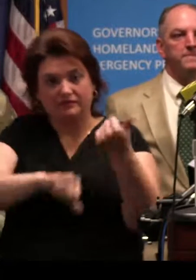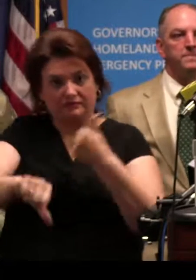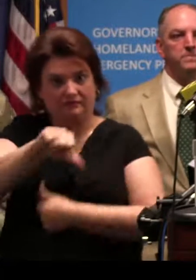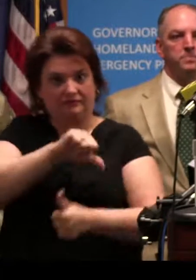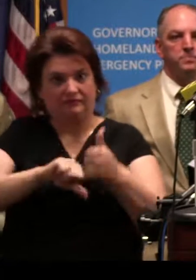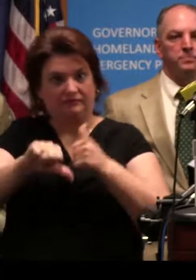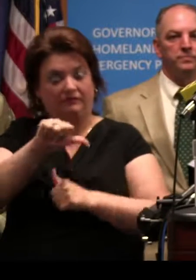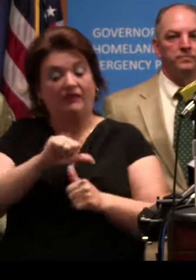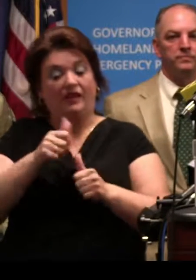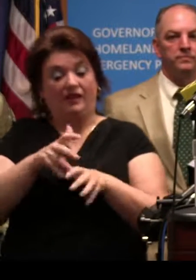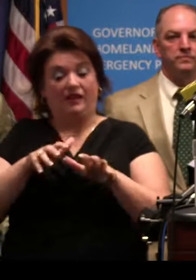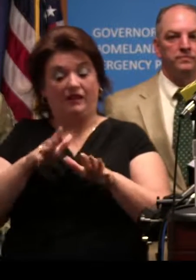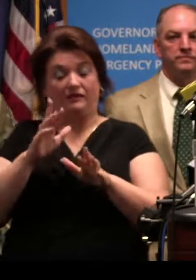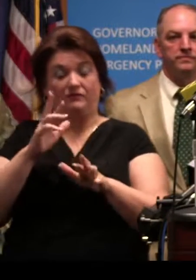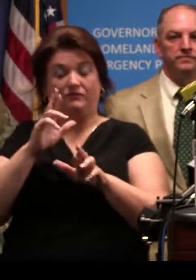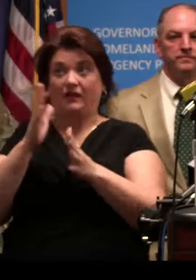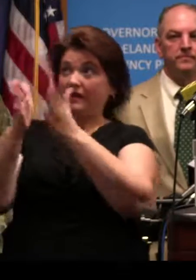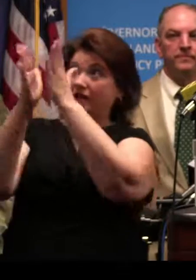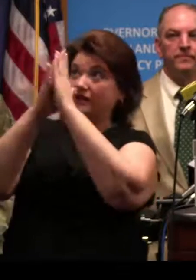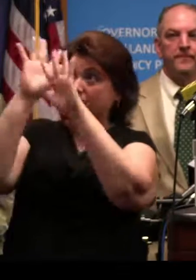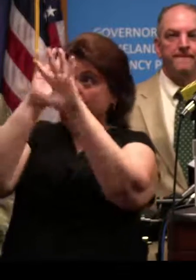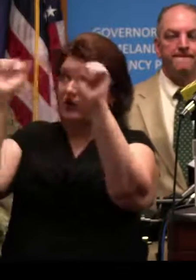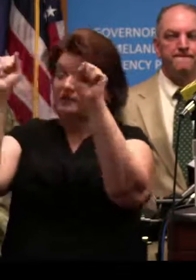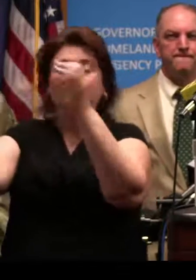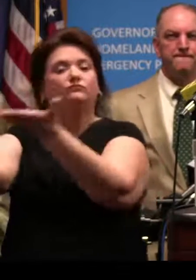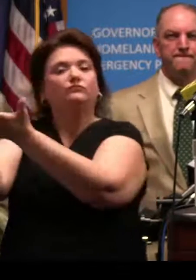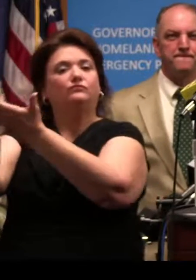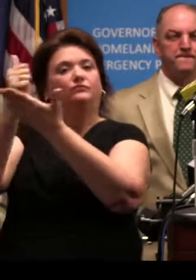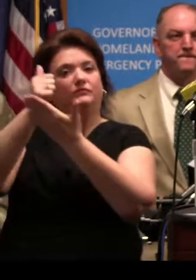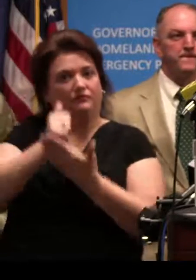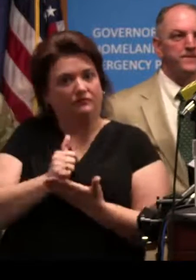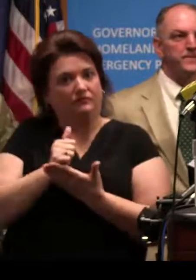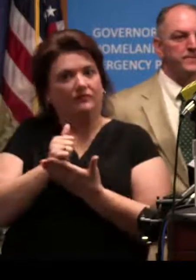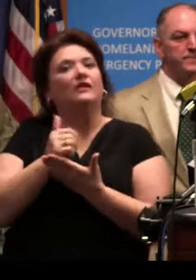the president and we will continue to provide assistance as governor quest for